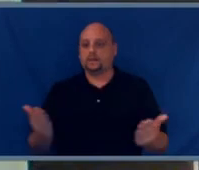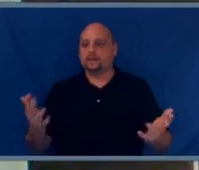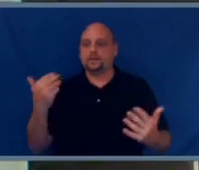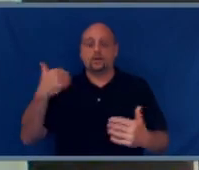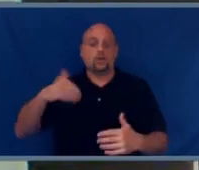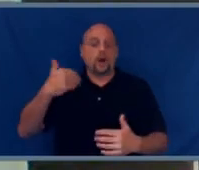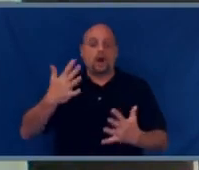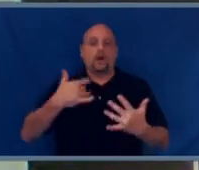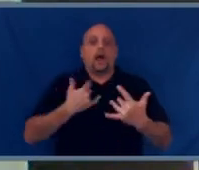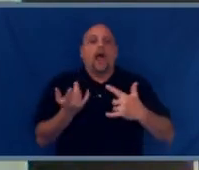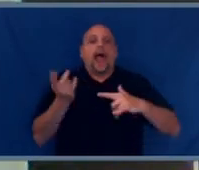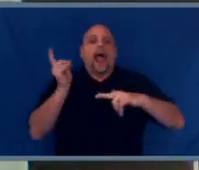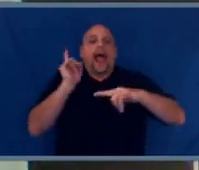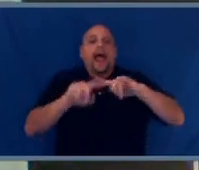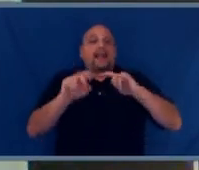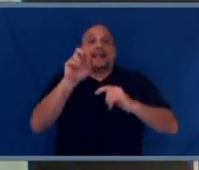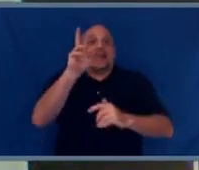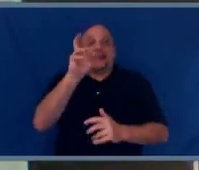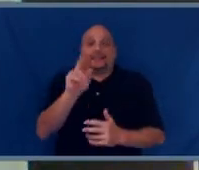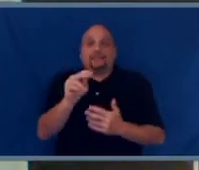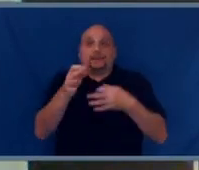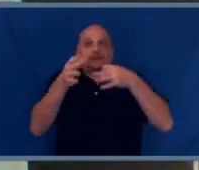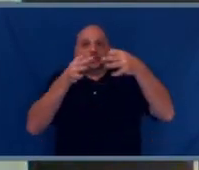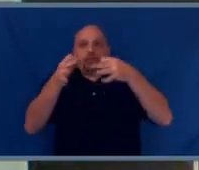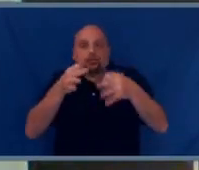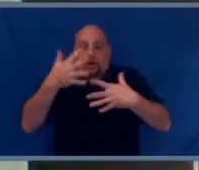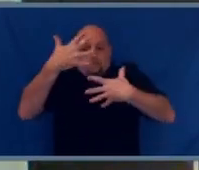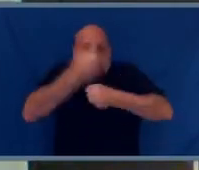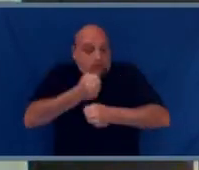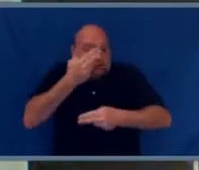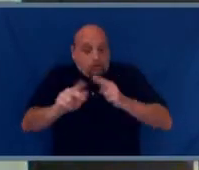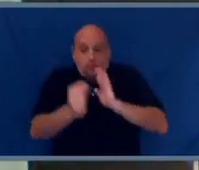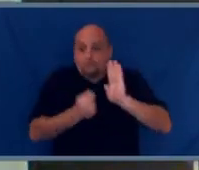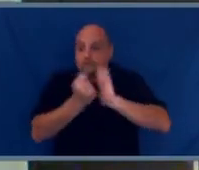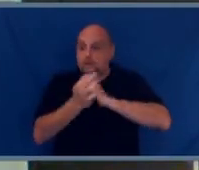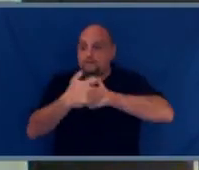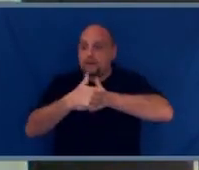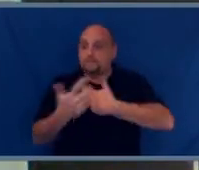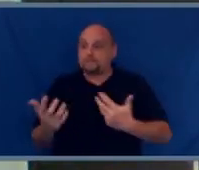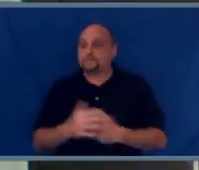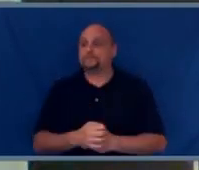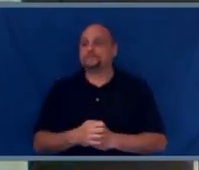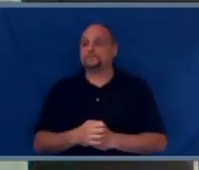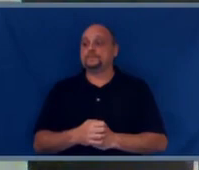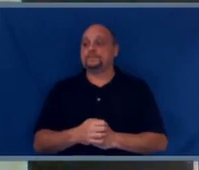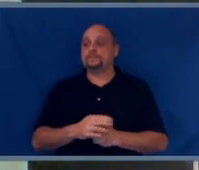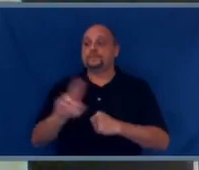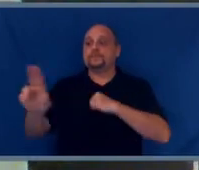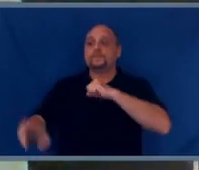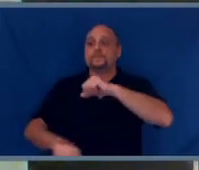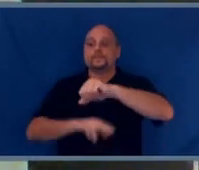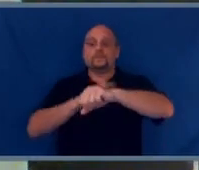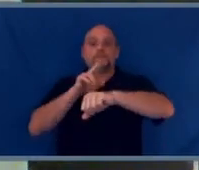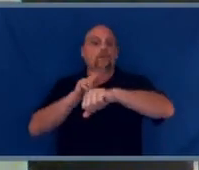SO MANY THINGS IT'S HARD TO PUT IN A SMALL NUMBER OF ORDERS. EXCITING.